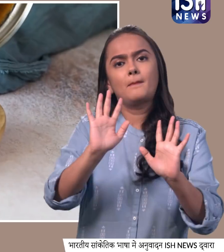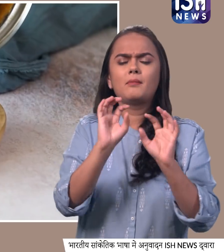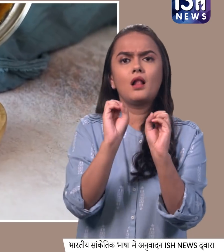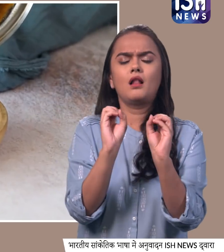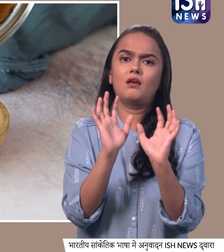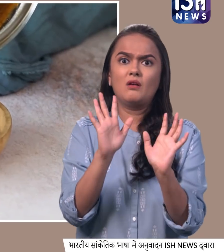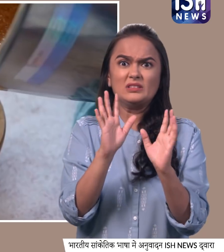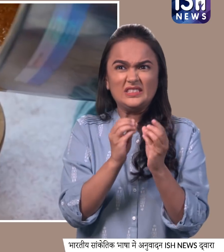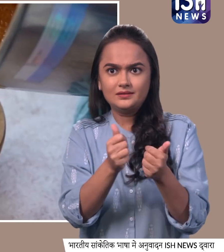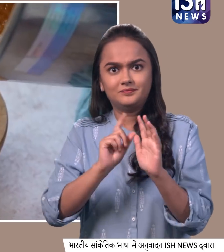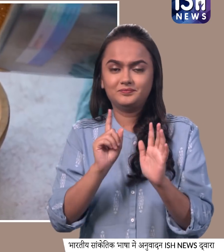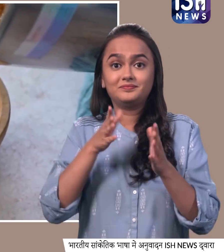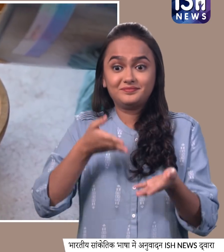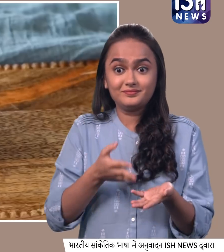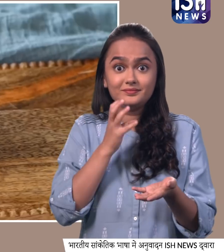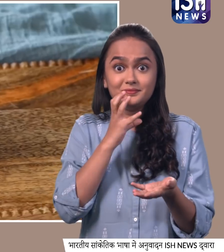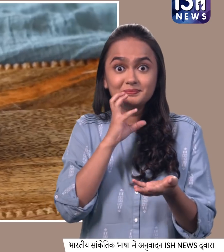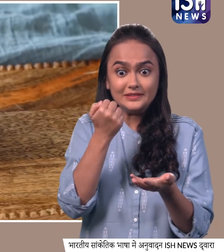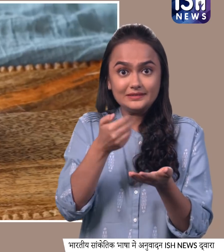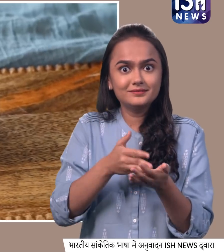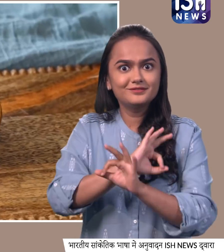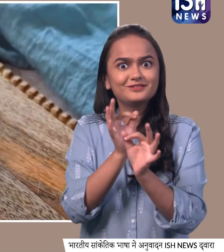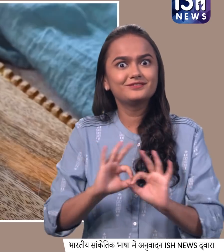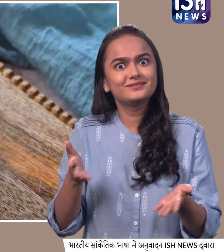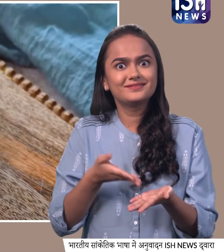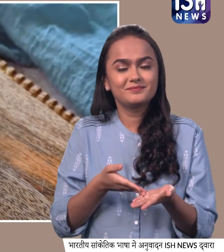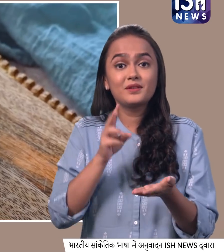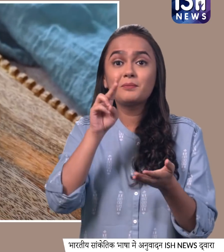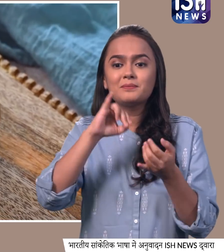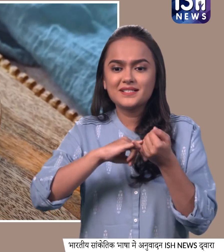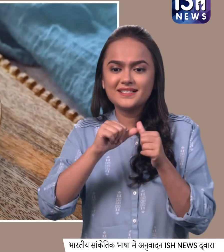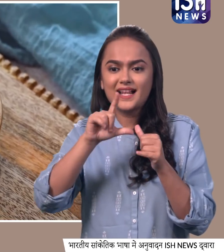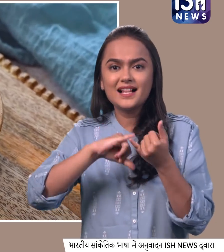There! Our tangy tomato chutney/our salsa is also ready